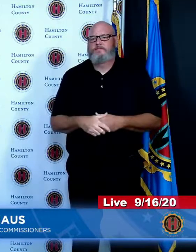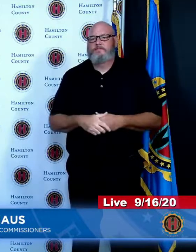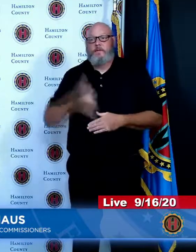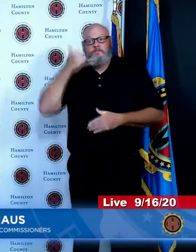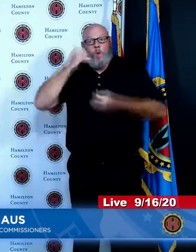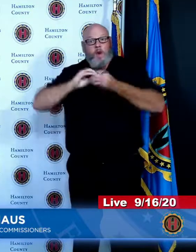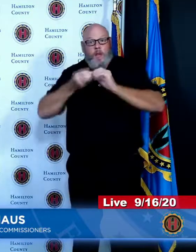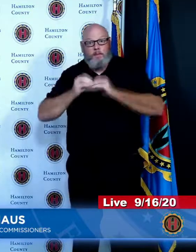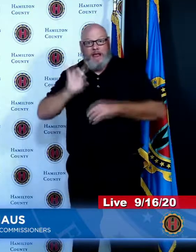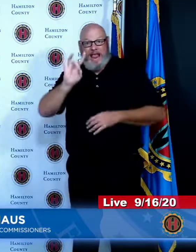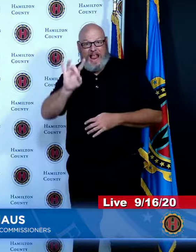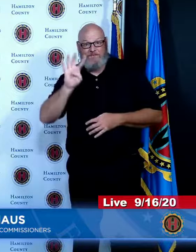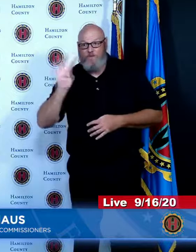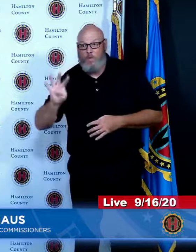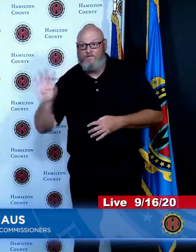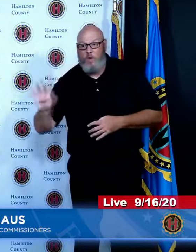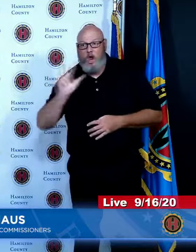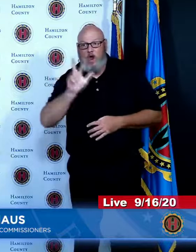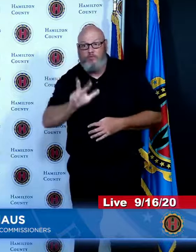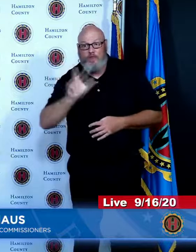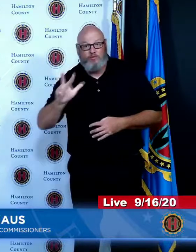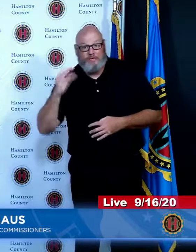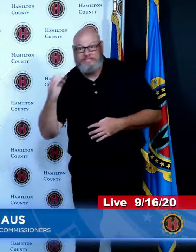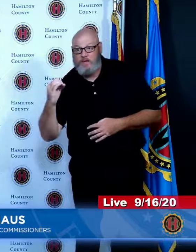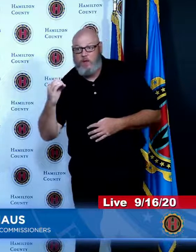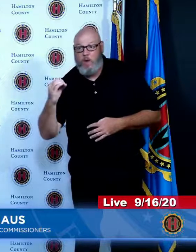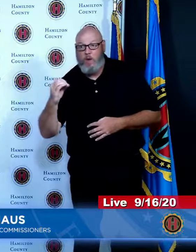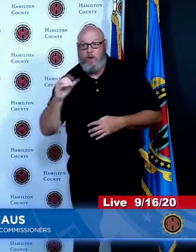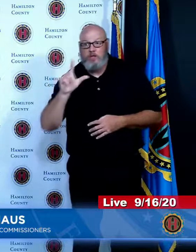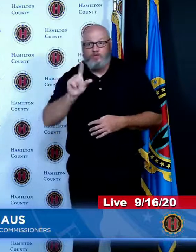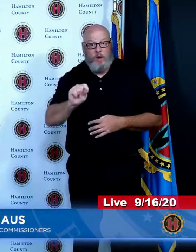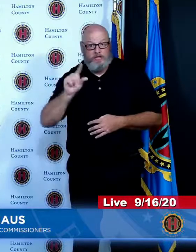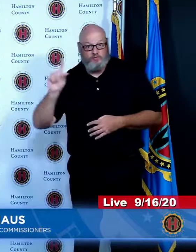to respond by phone please do this the stakes are high